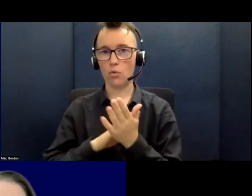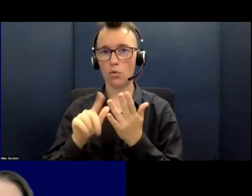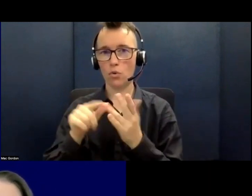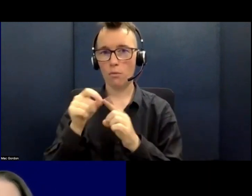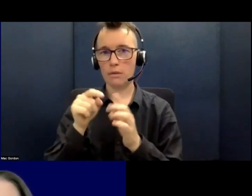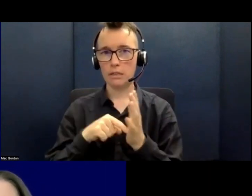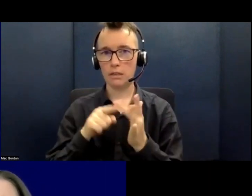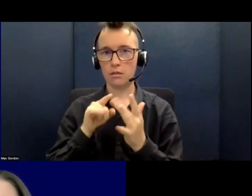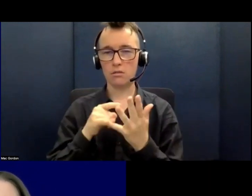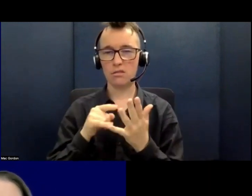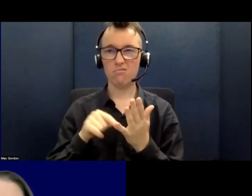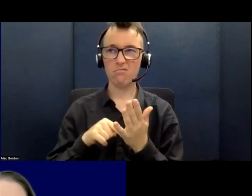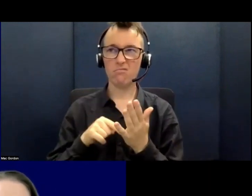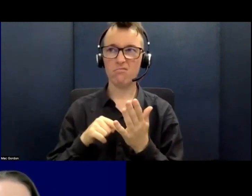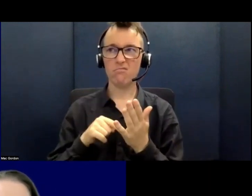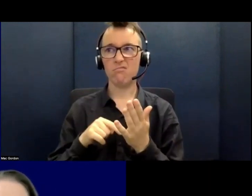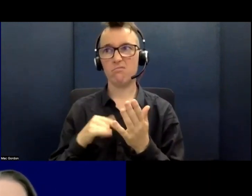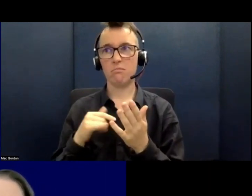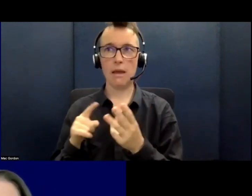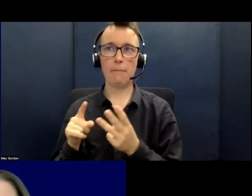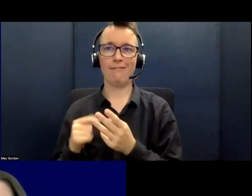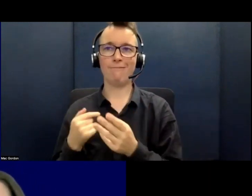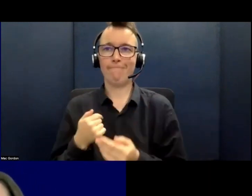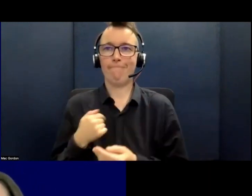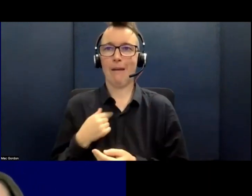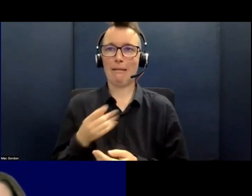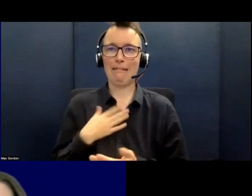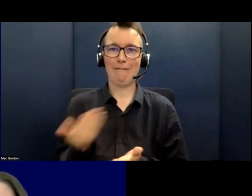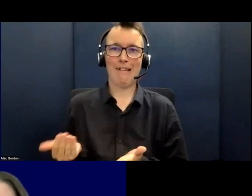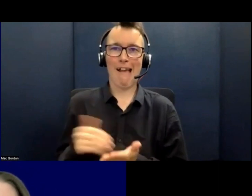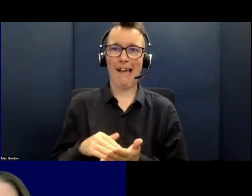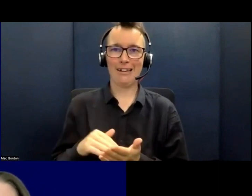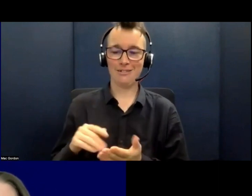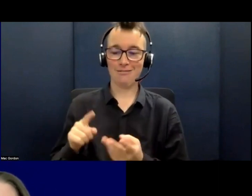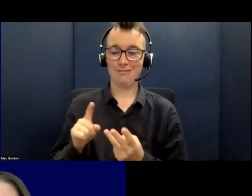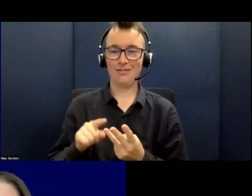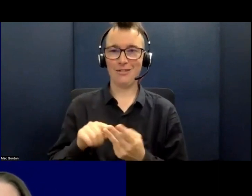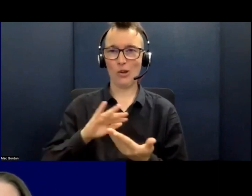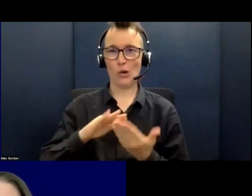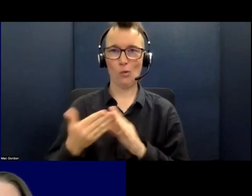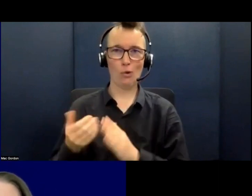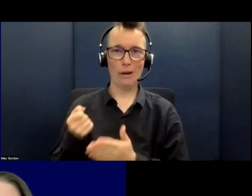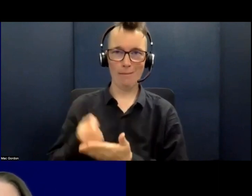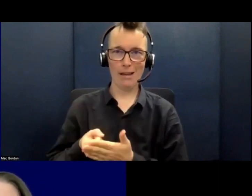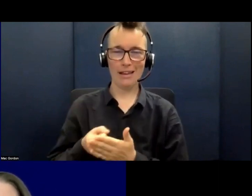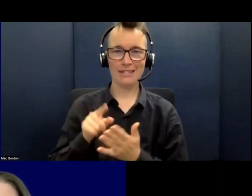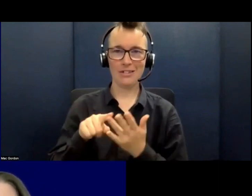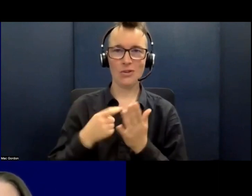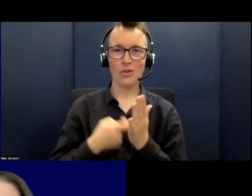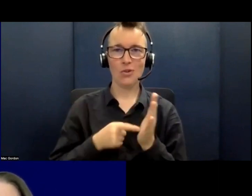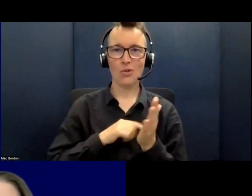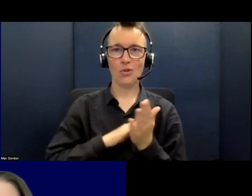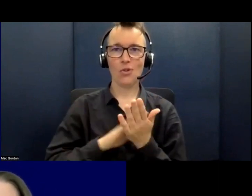orthoptist? That's my own addition there. Is there a place for both simultaneously or